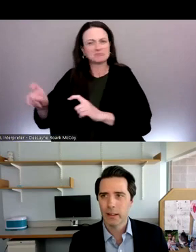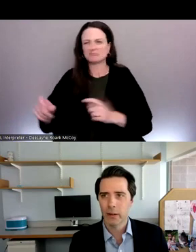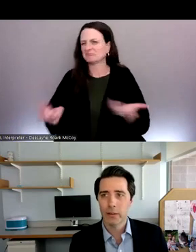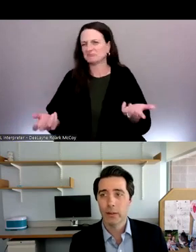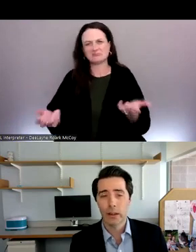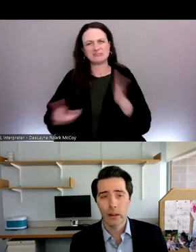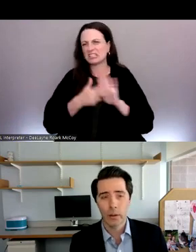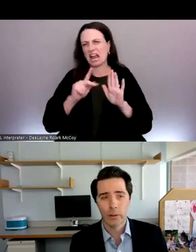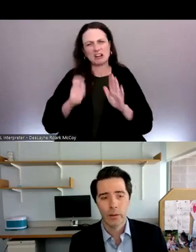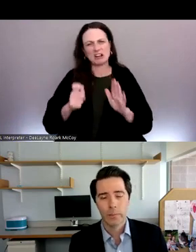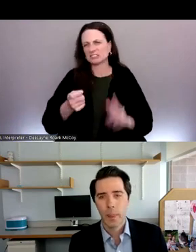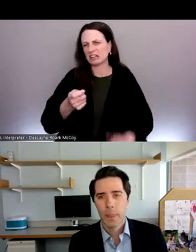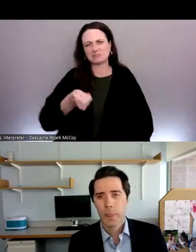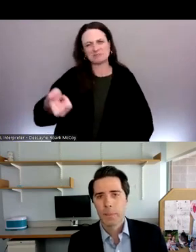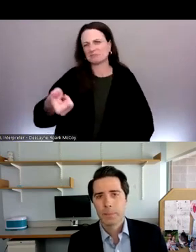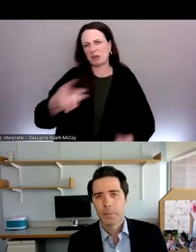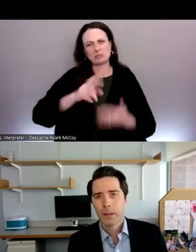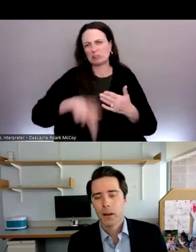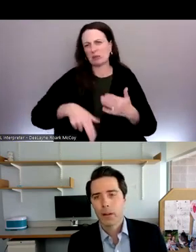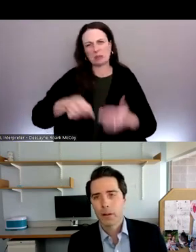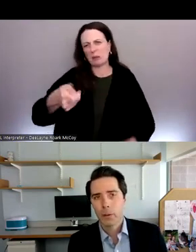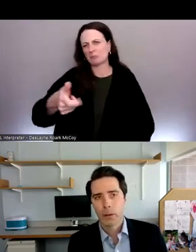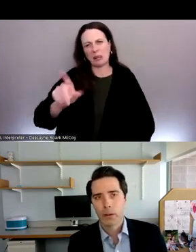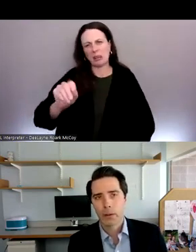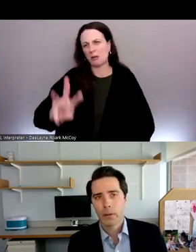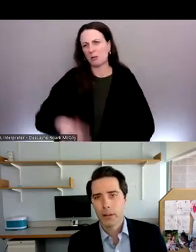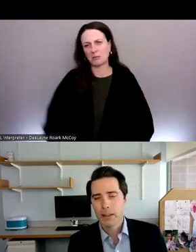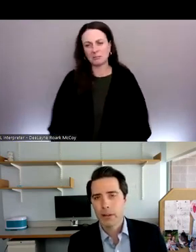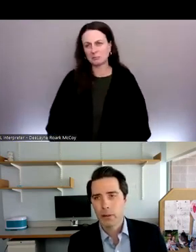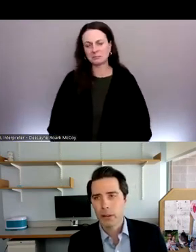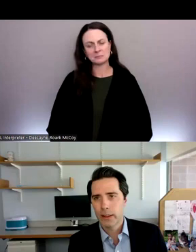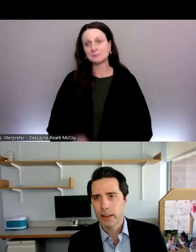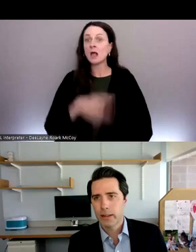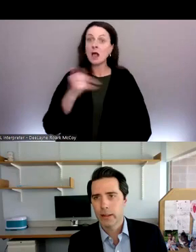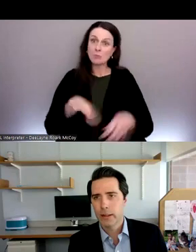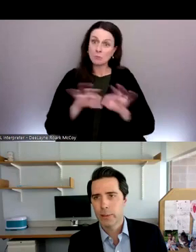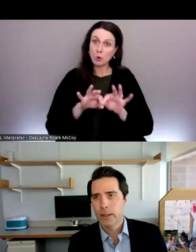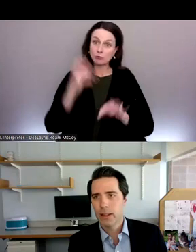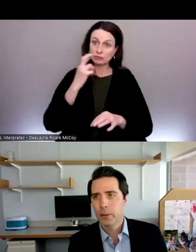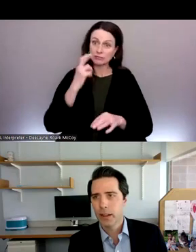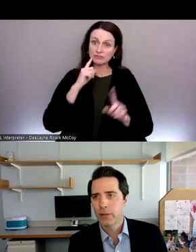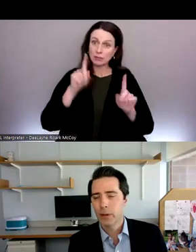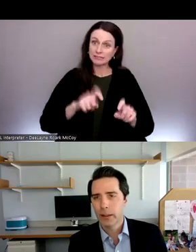yield it's very low the other important reason to do genetic